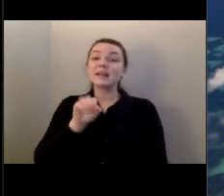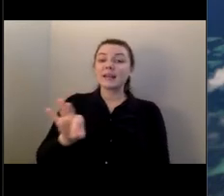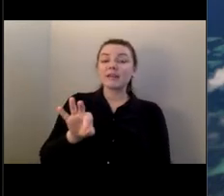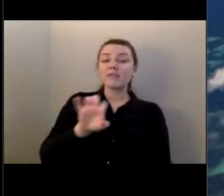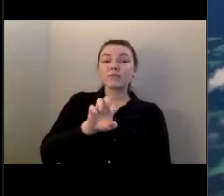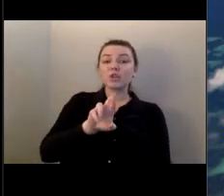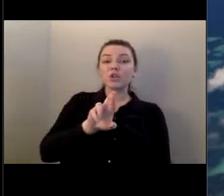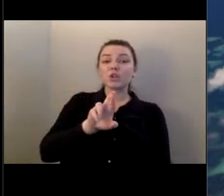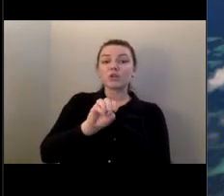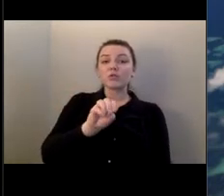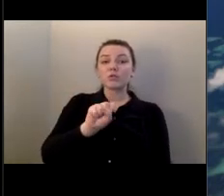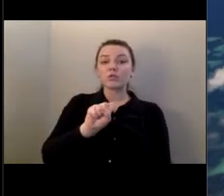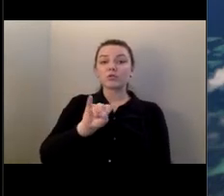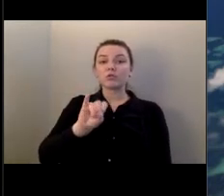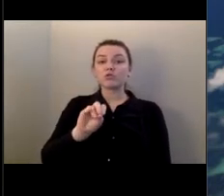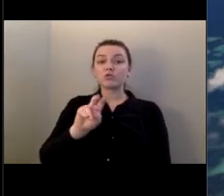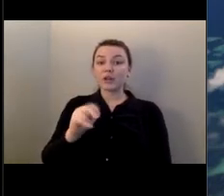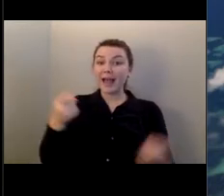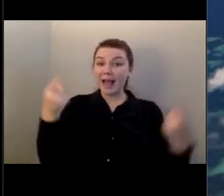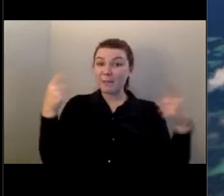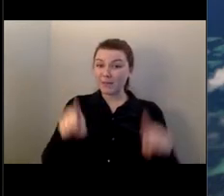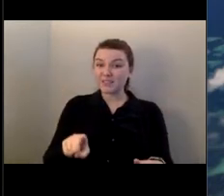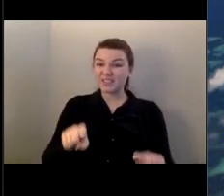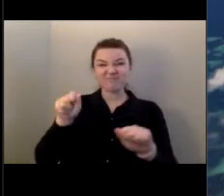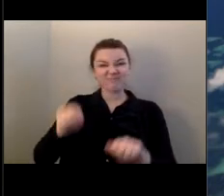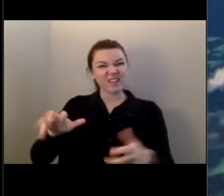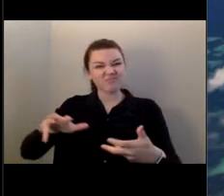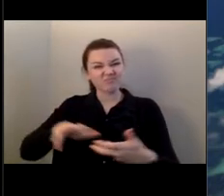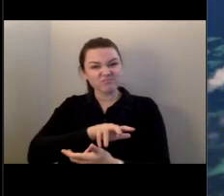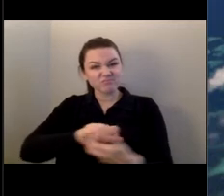can increase the damage to coastal communities, like where I live in Waianae,